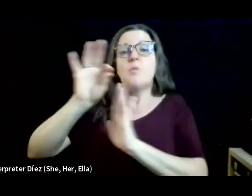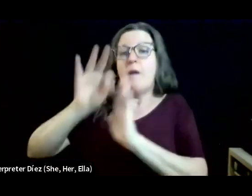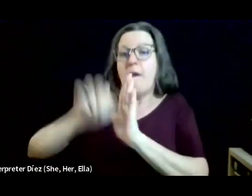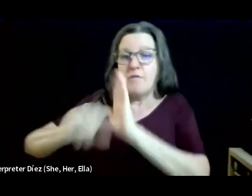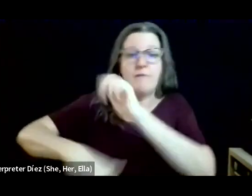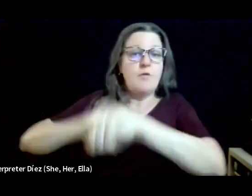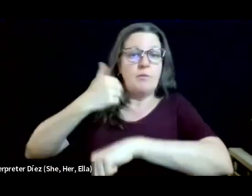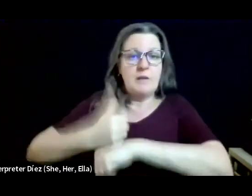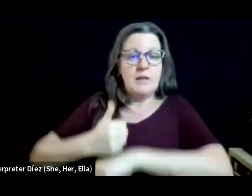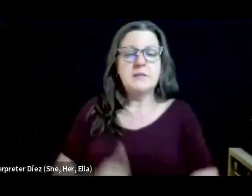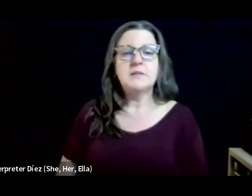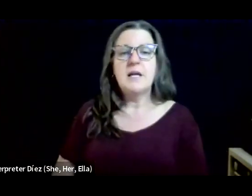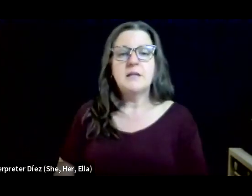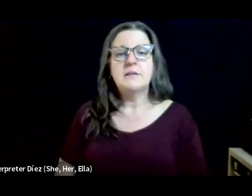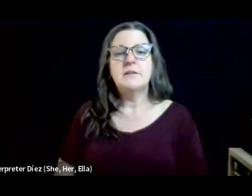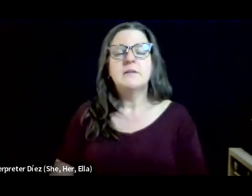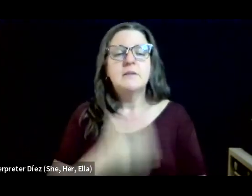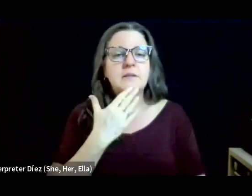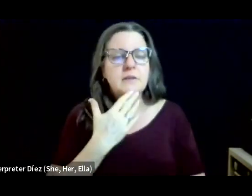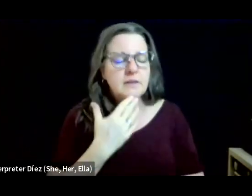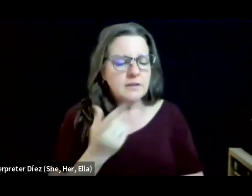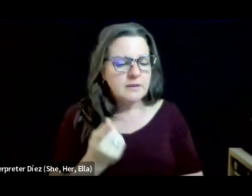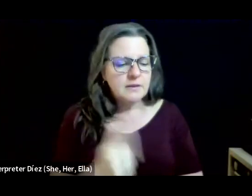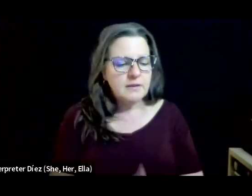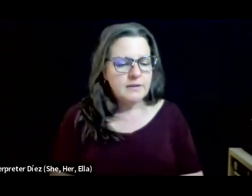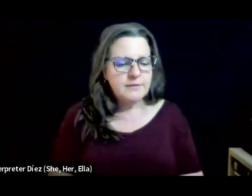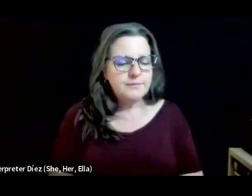I would just say that I know that